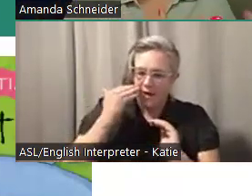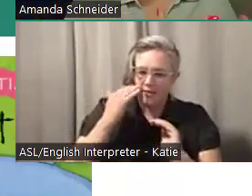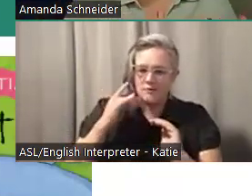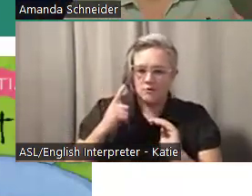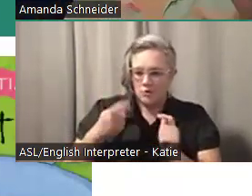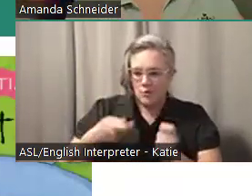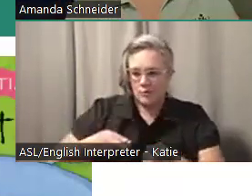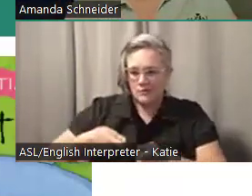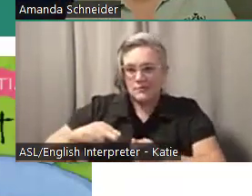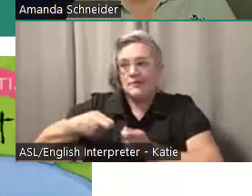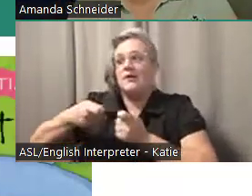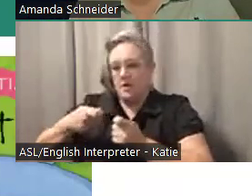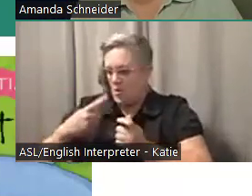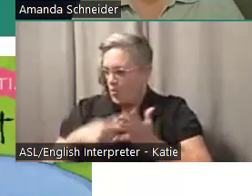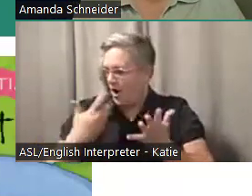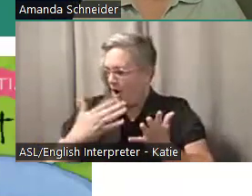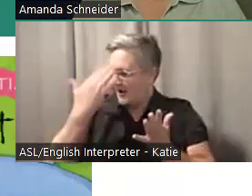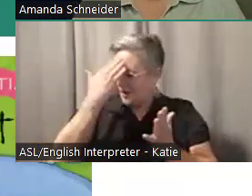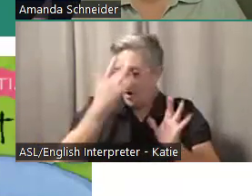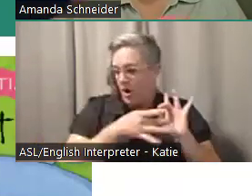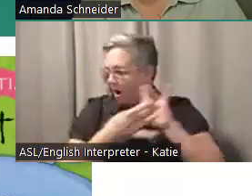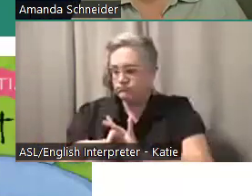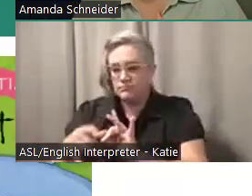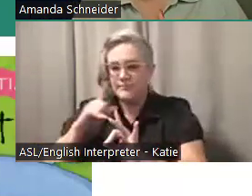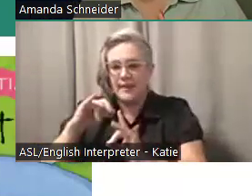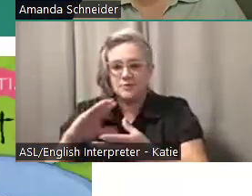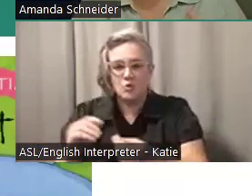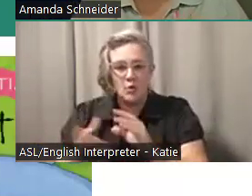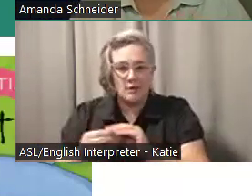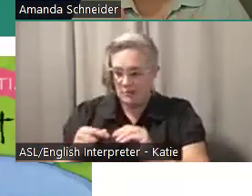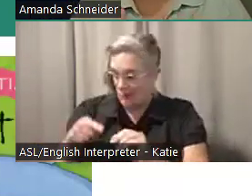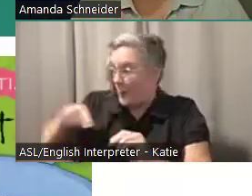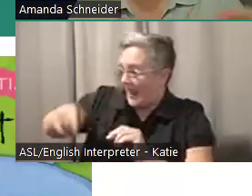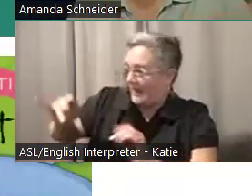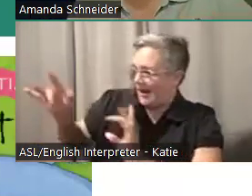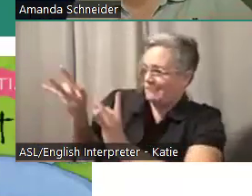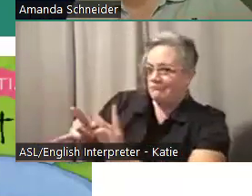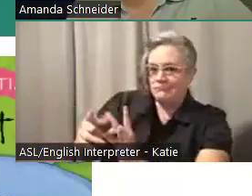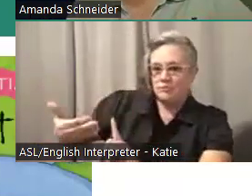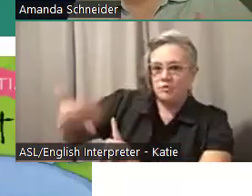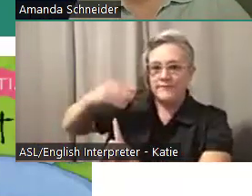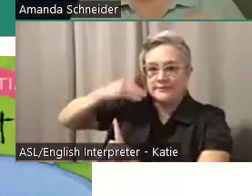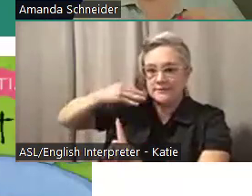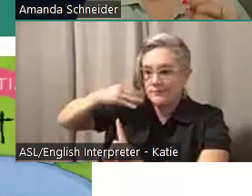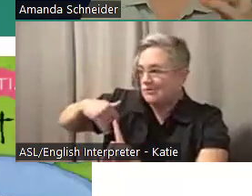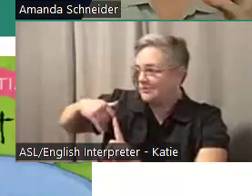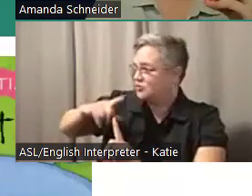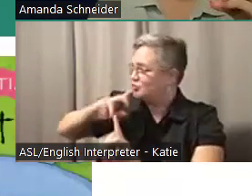of what they know and connecting it to the story. And understanding those connections from that real-world perspective.